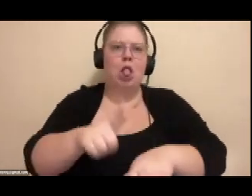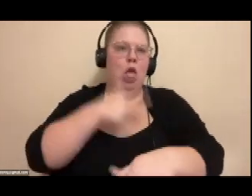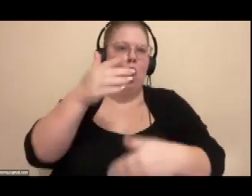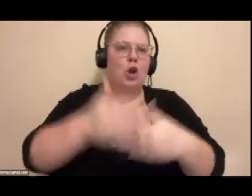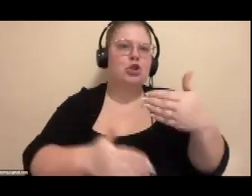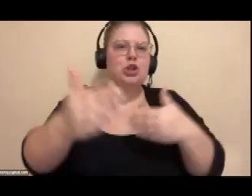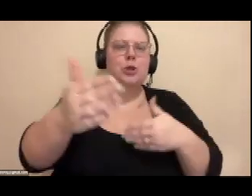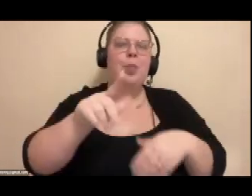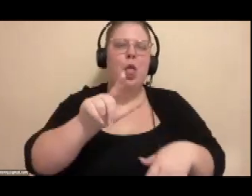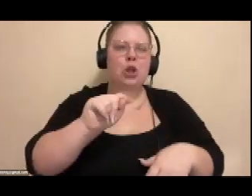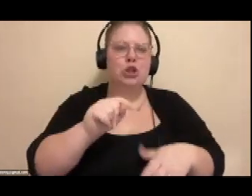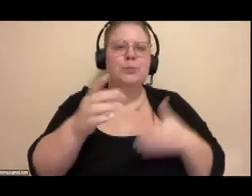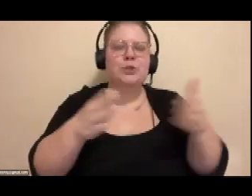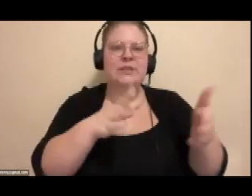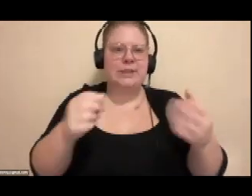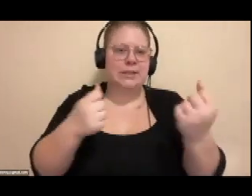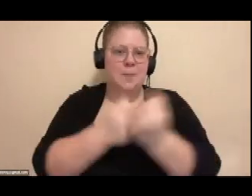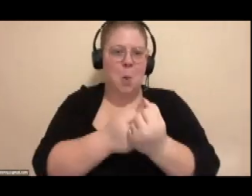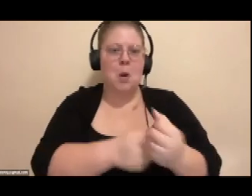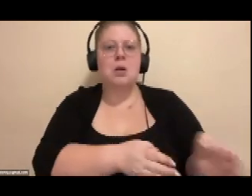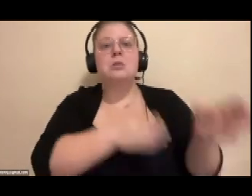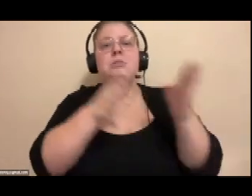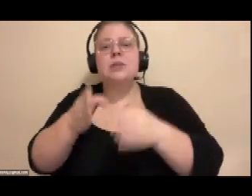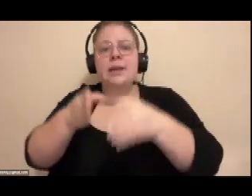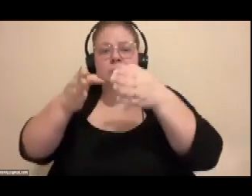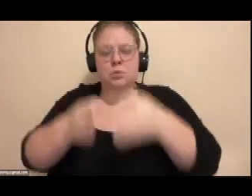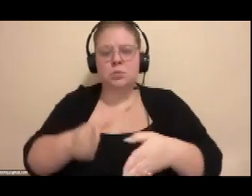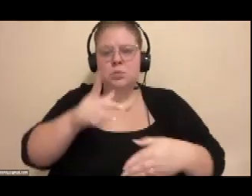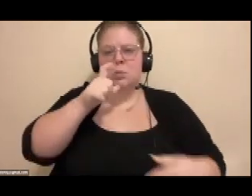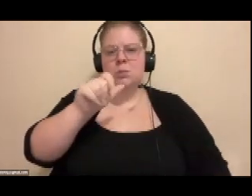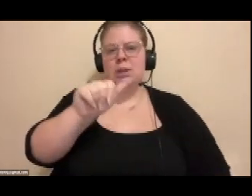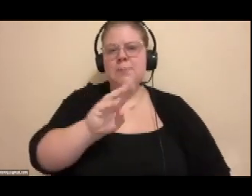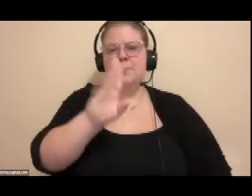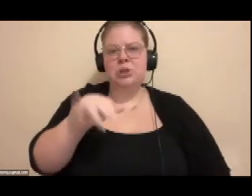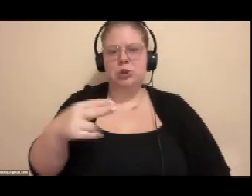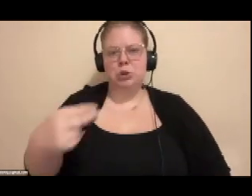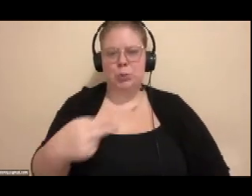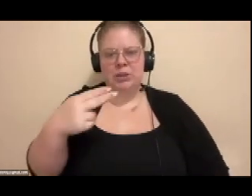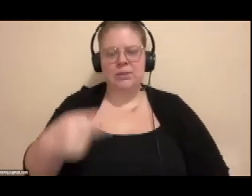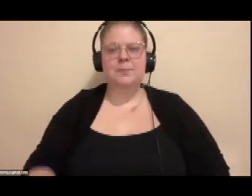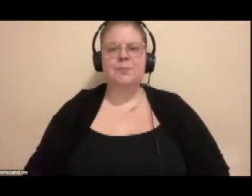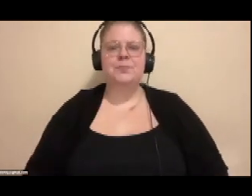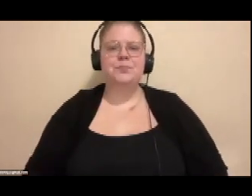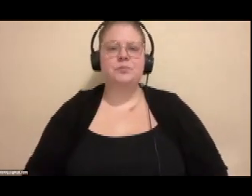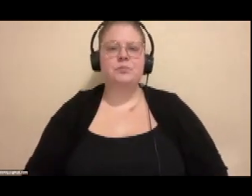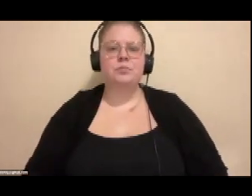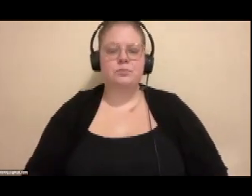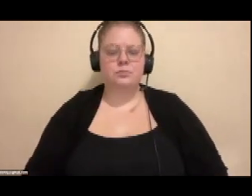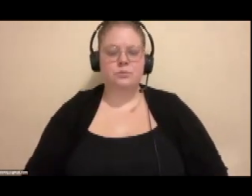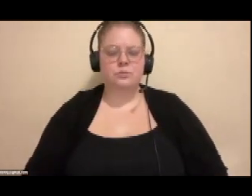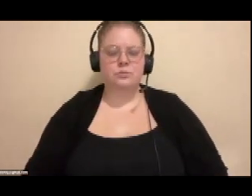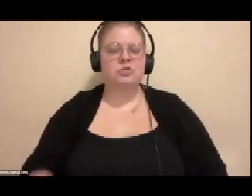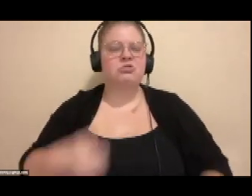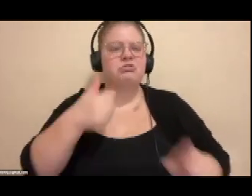Next we have Amy Hewitt, who has extensive background in the disability field.